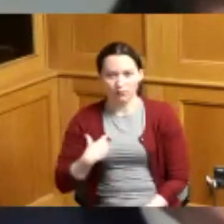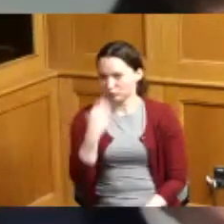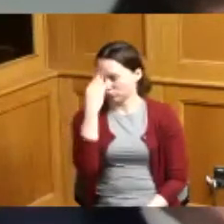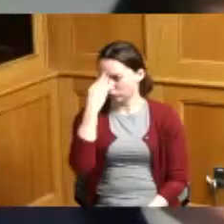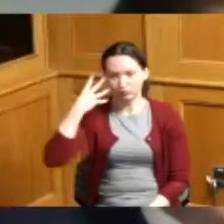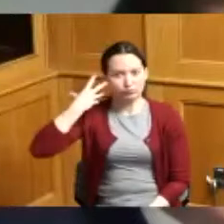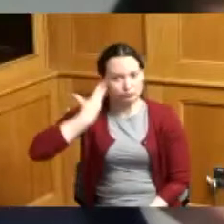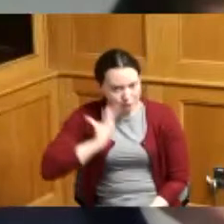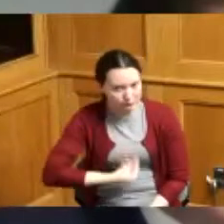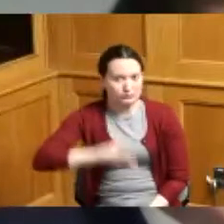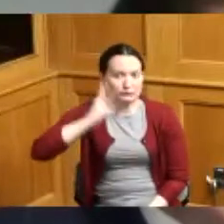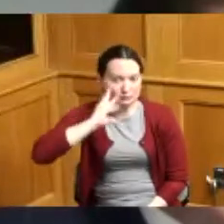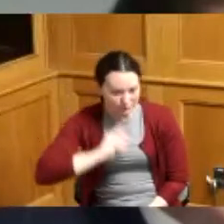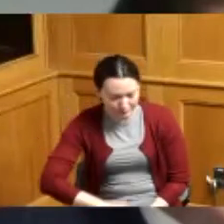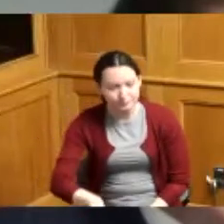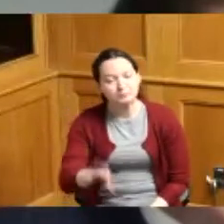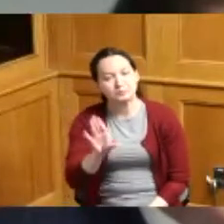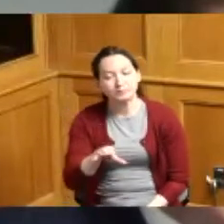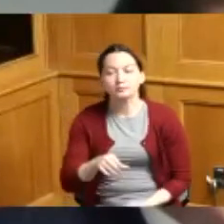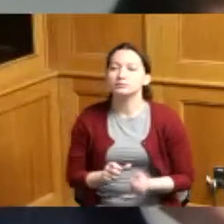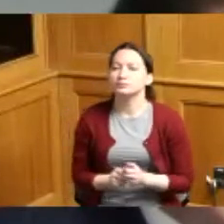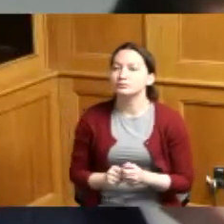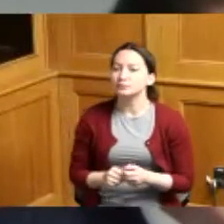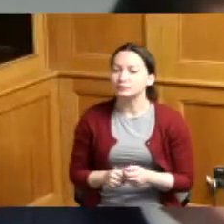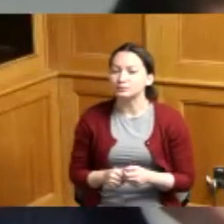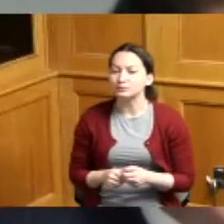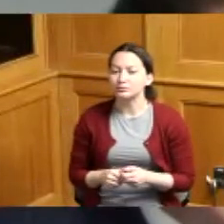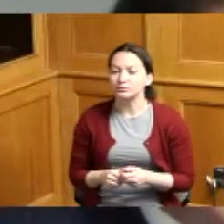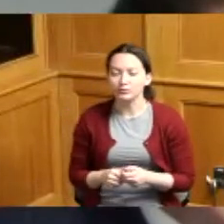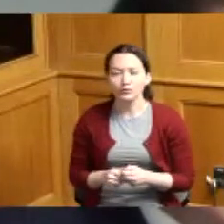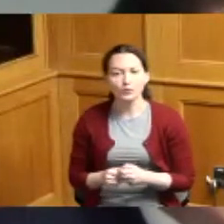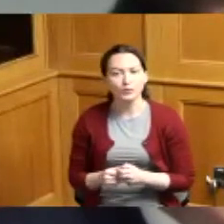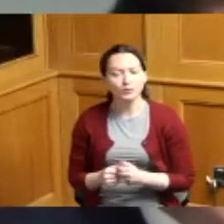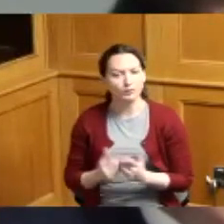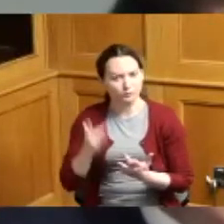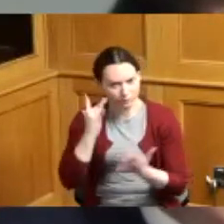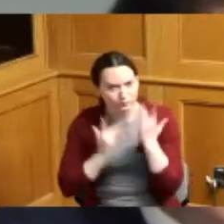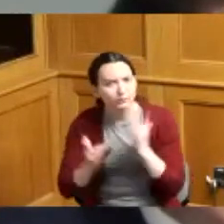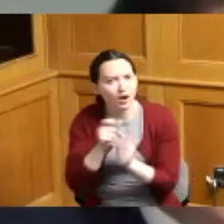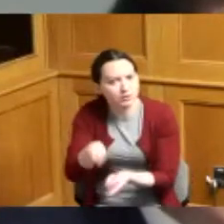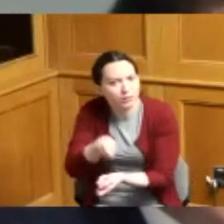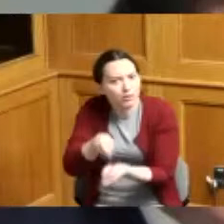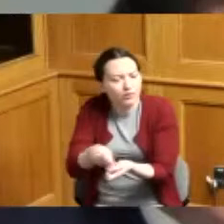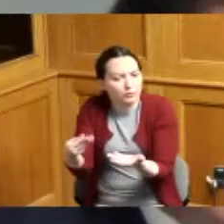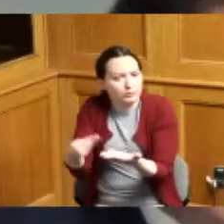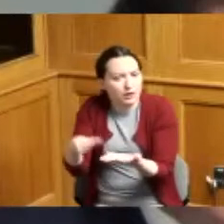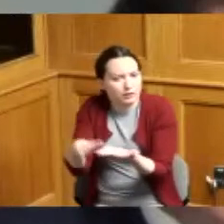uh Madam President of Vice President of the of the strains on that fund and the and the desire of the